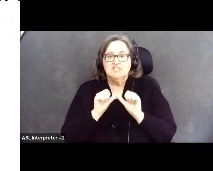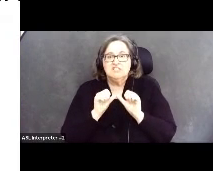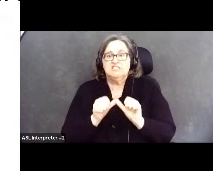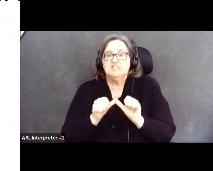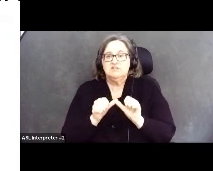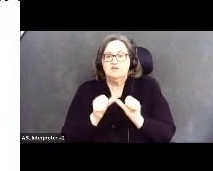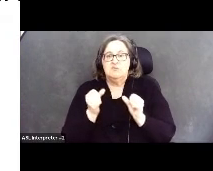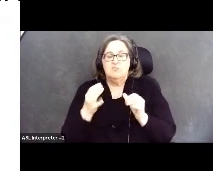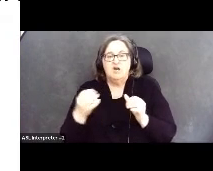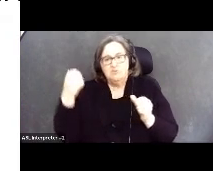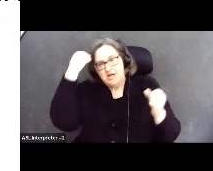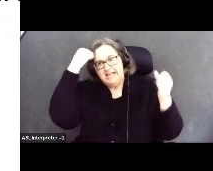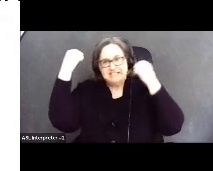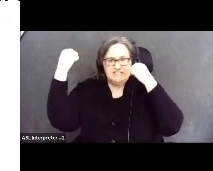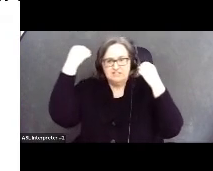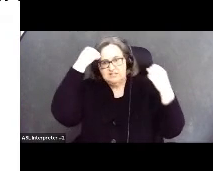multiple hits to the head and removal from play,